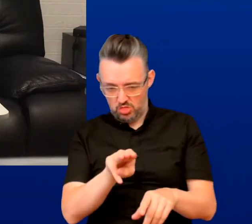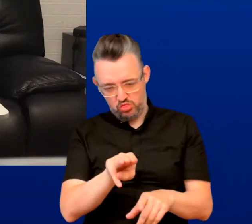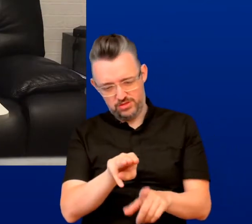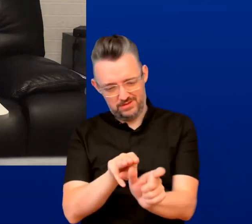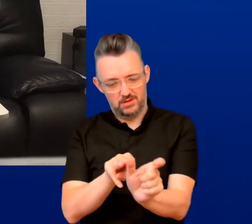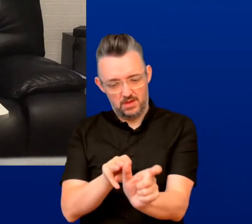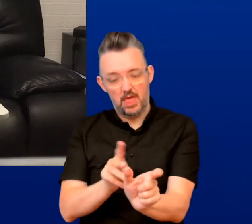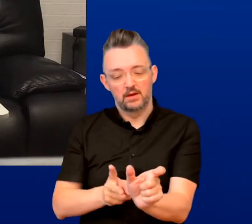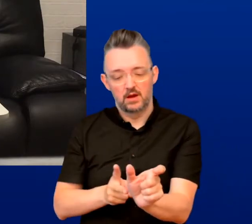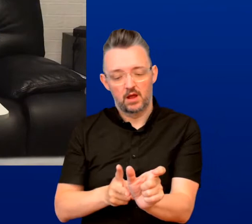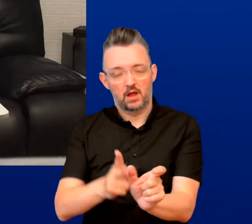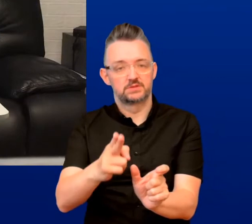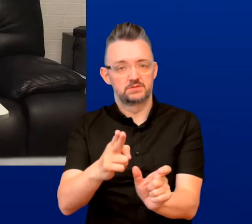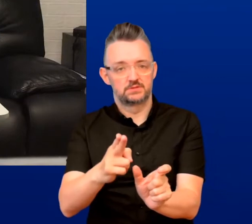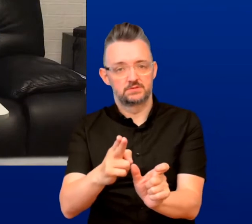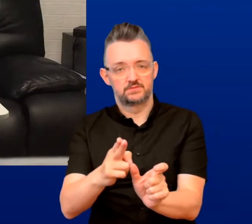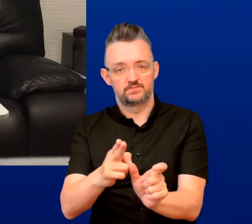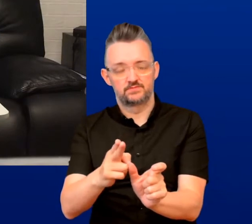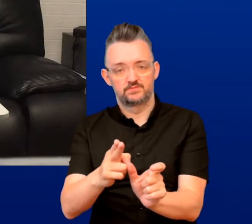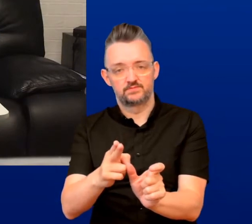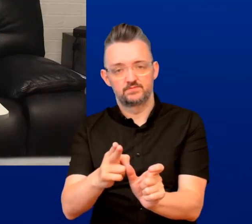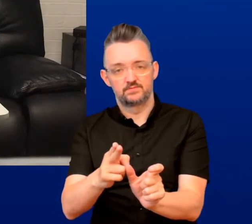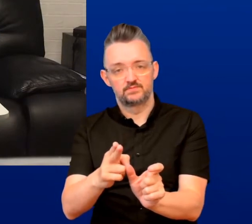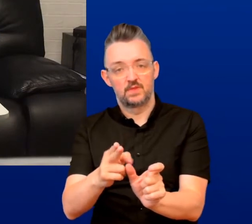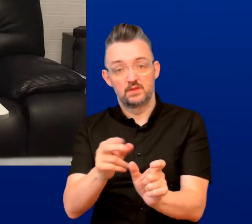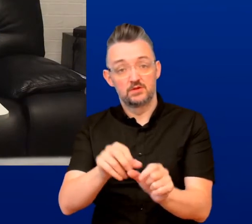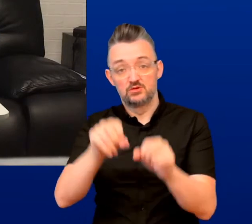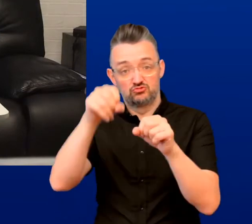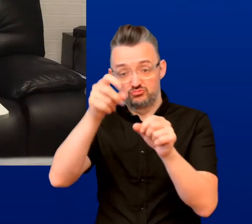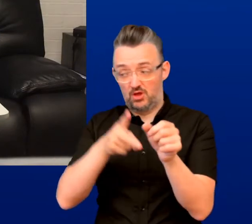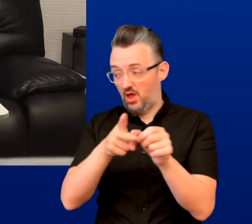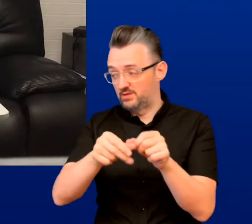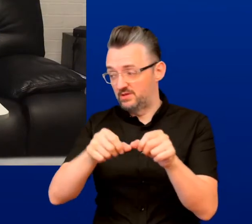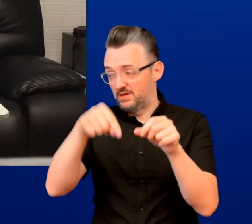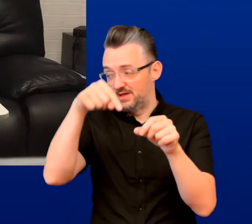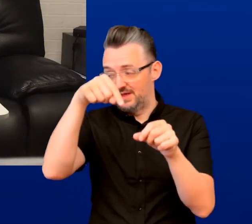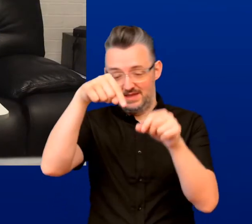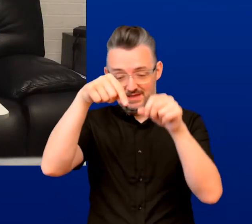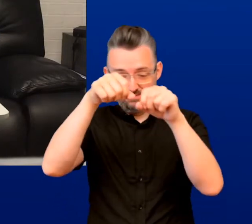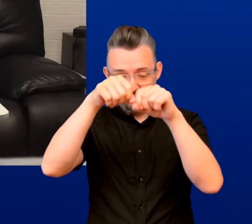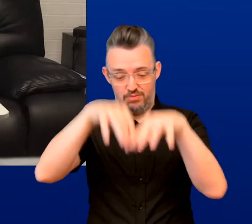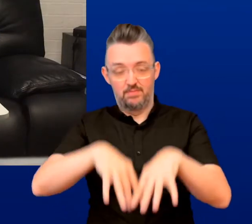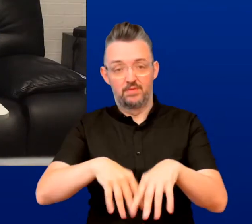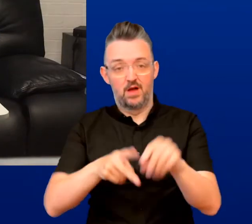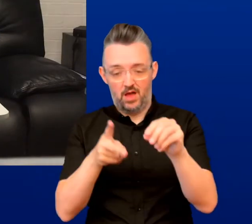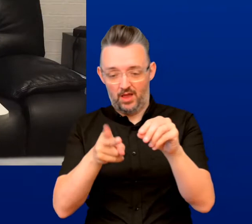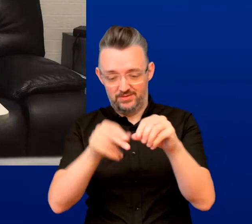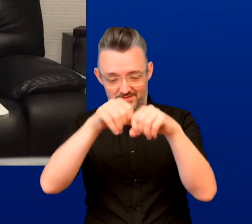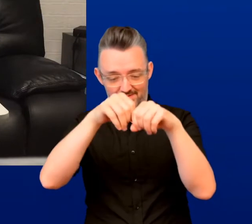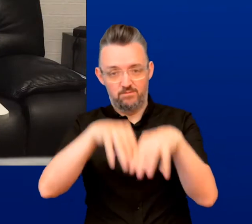Then, cut straight into the bowl